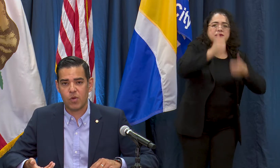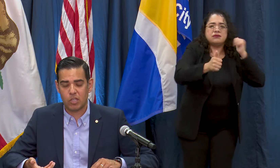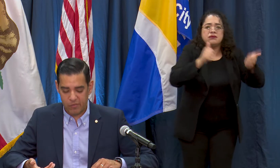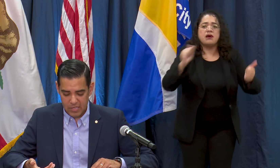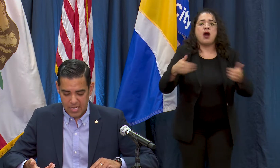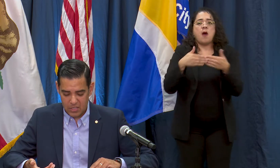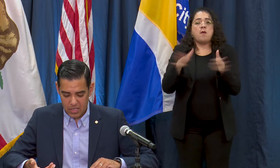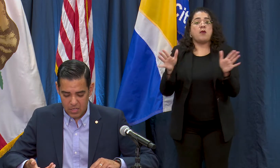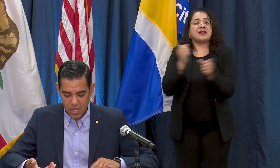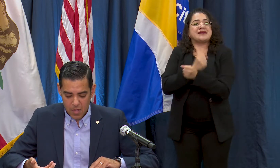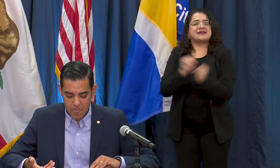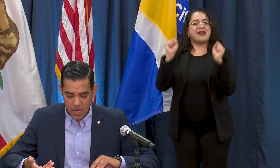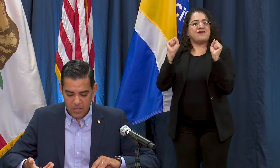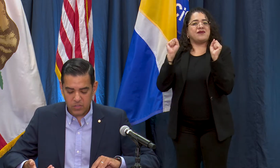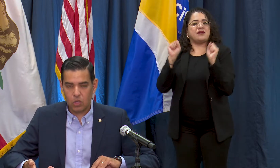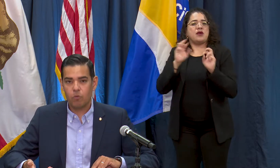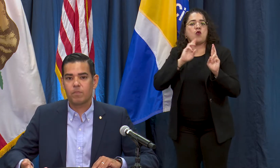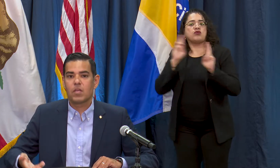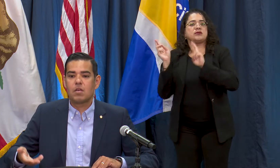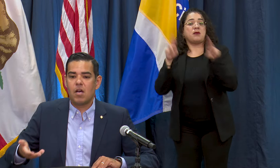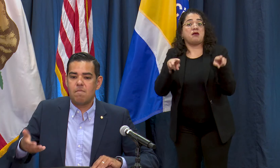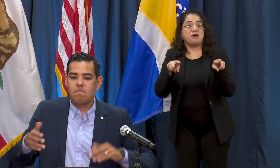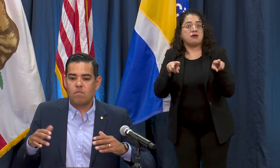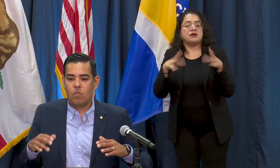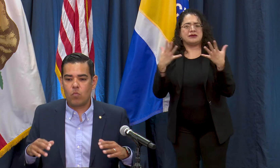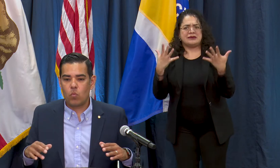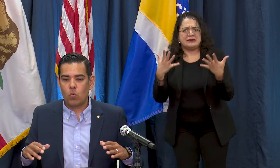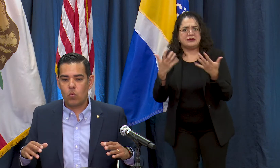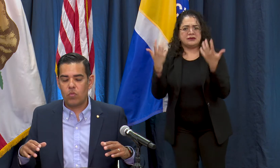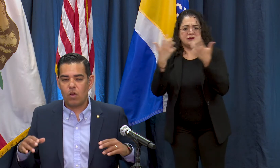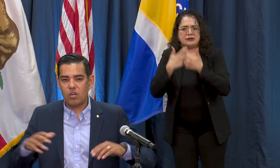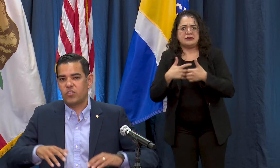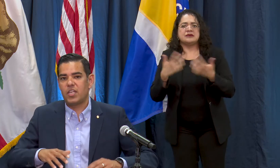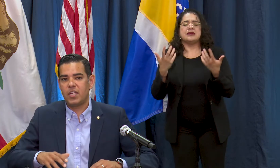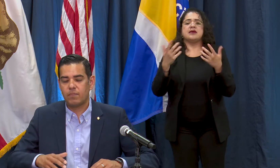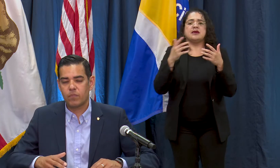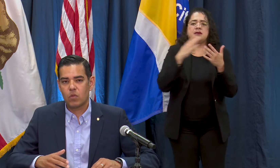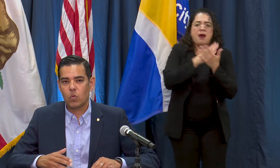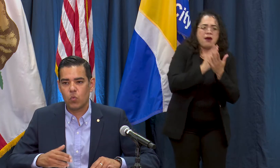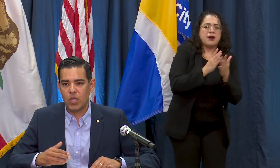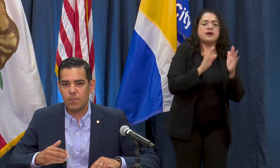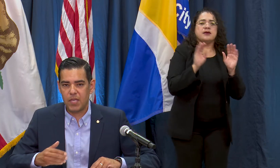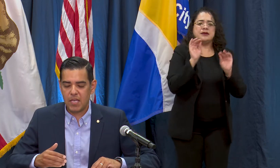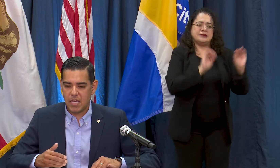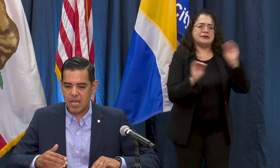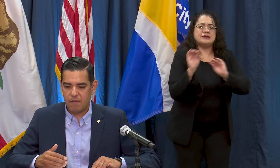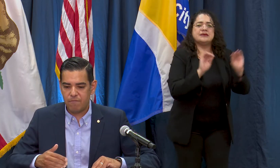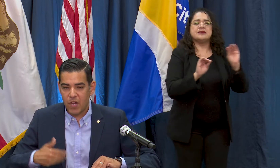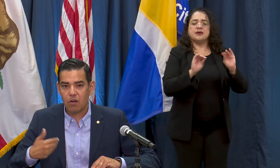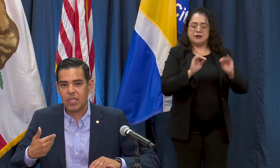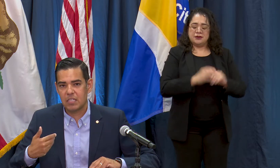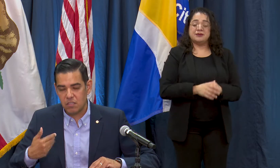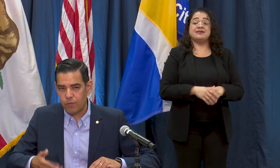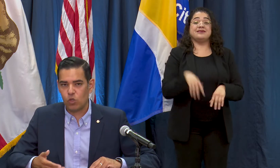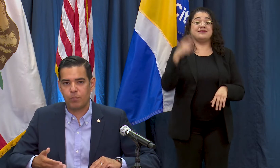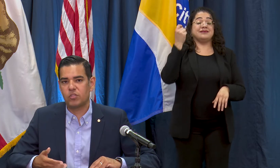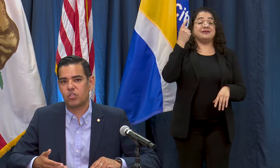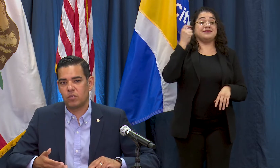around COVID-19 and so our city would be in a very difficult position